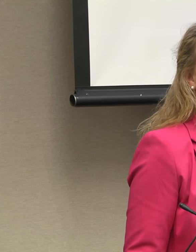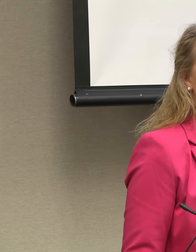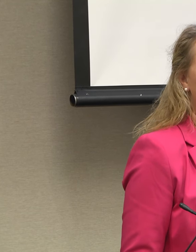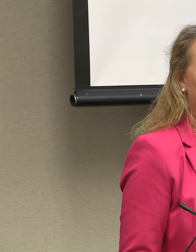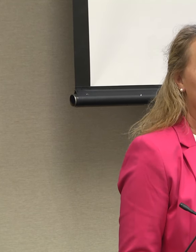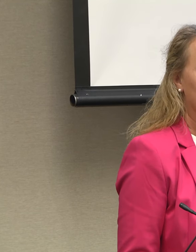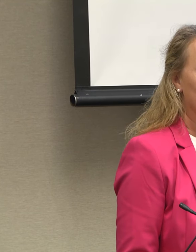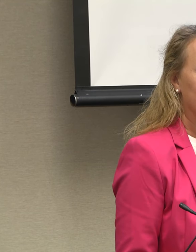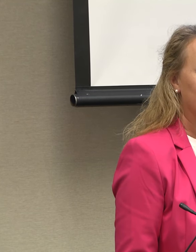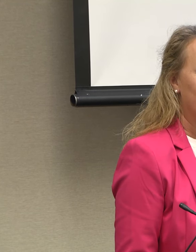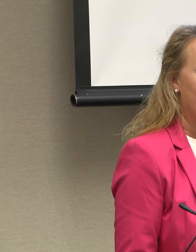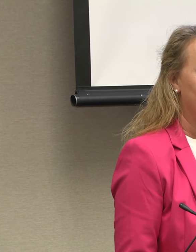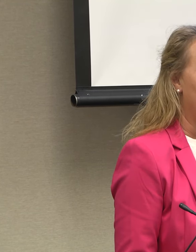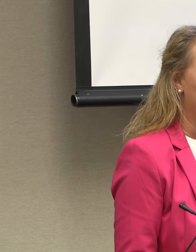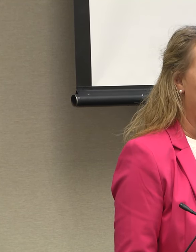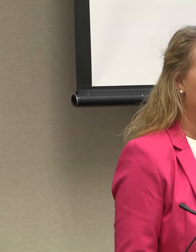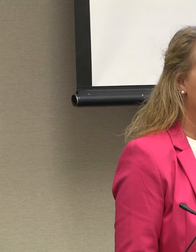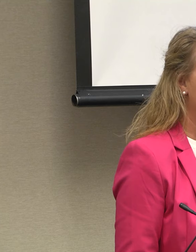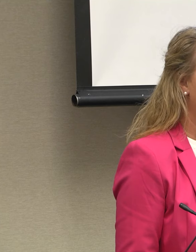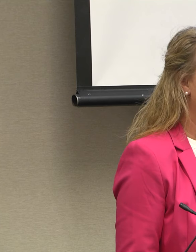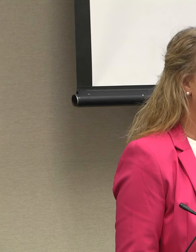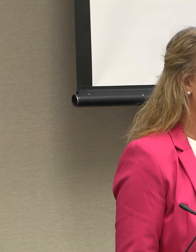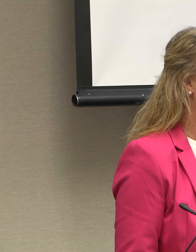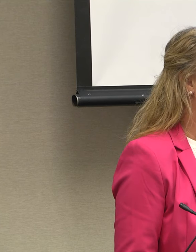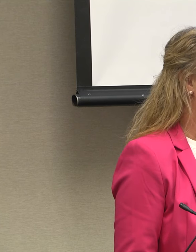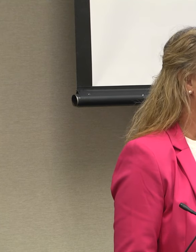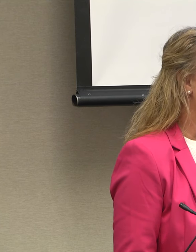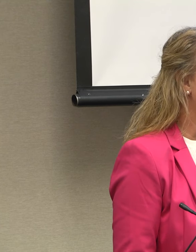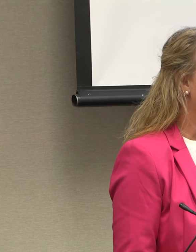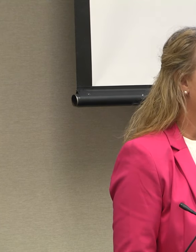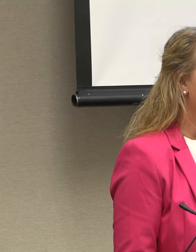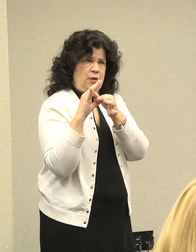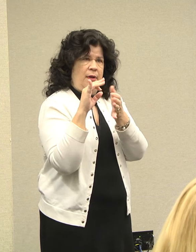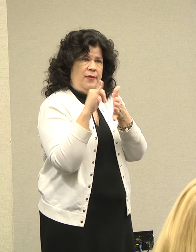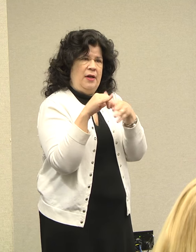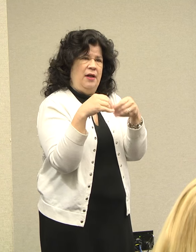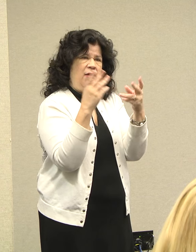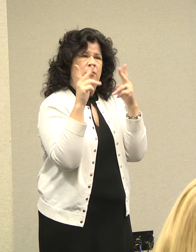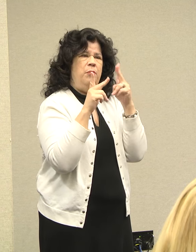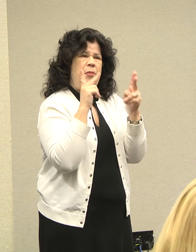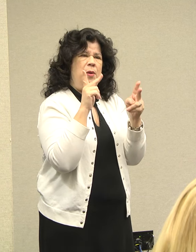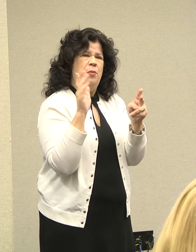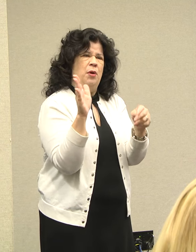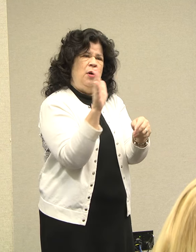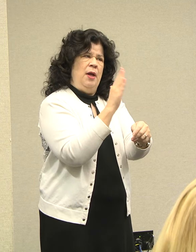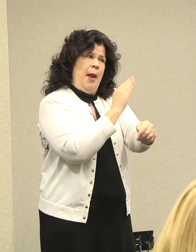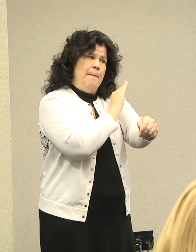this afternoon and to talk about strategies that we have going on within